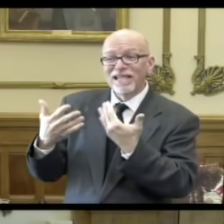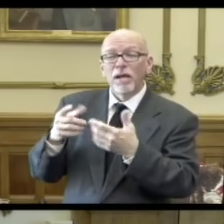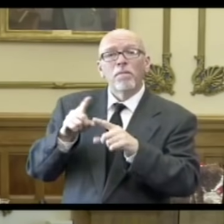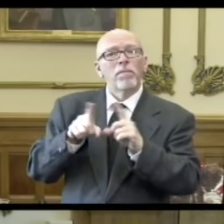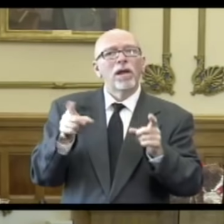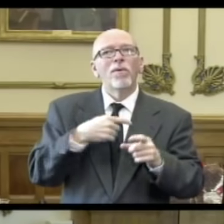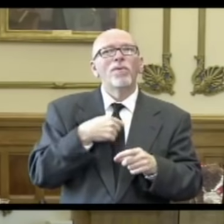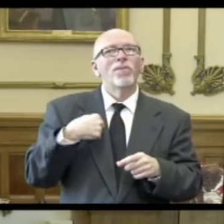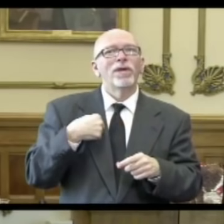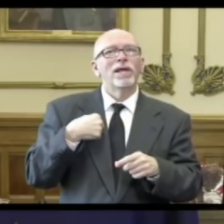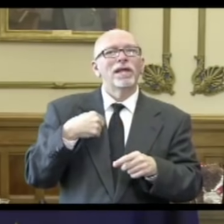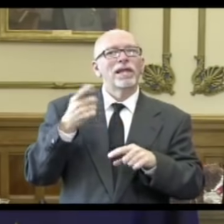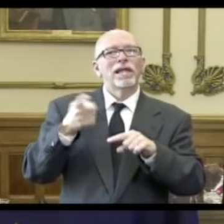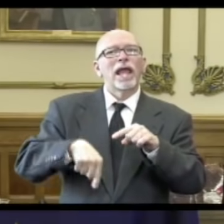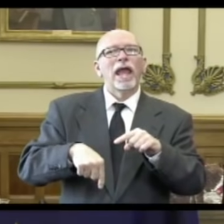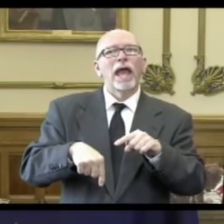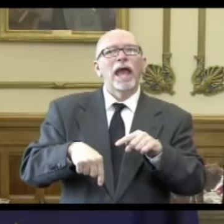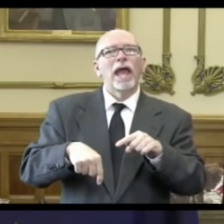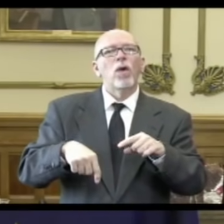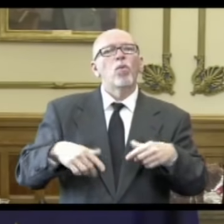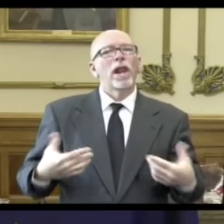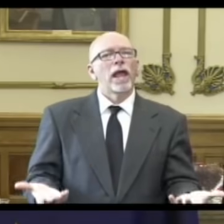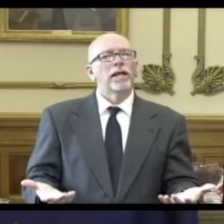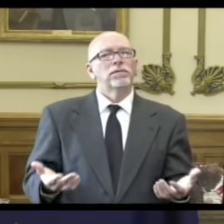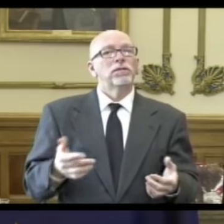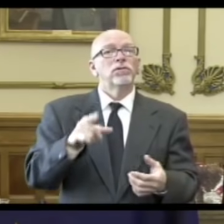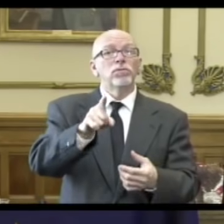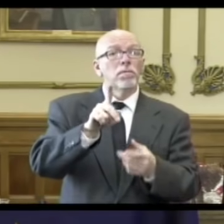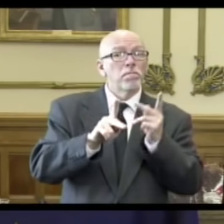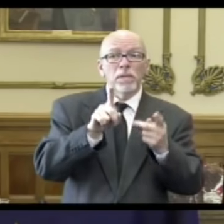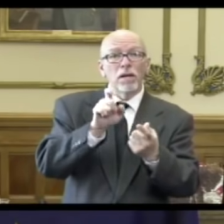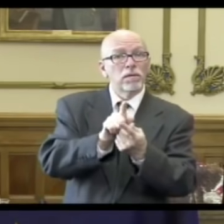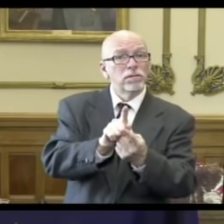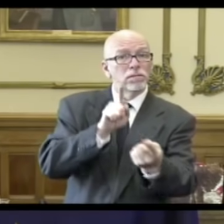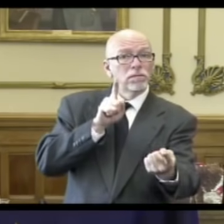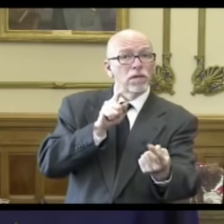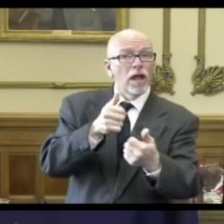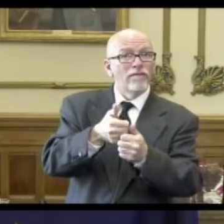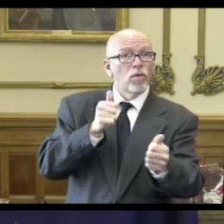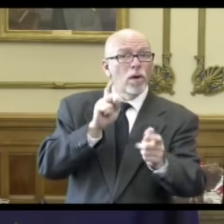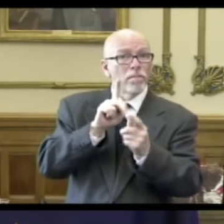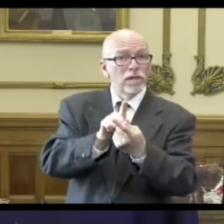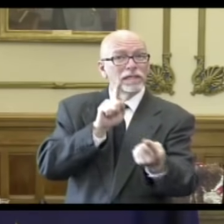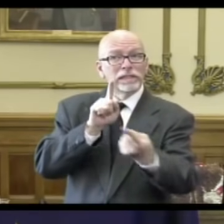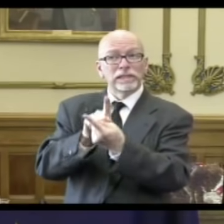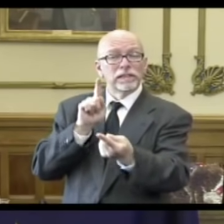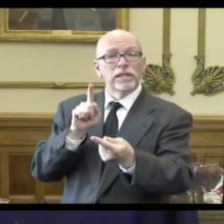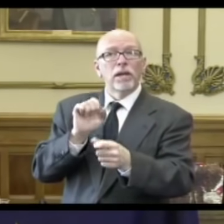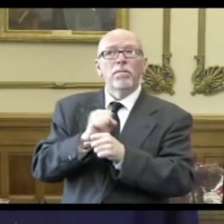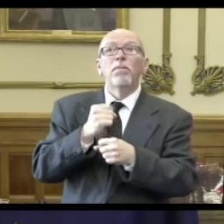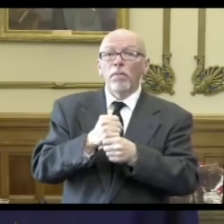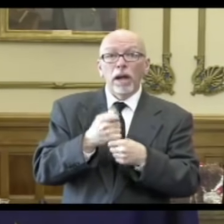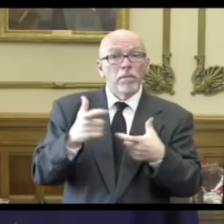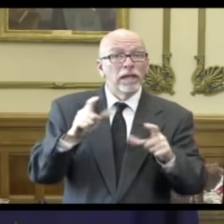THE STATE OF INDIANA. BUT MAKE NO MISTAKE ABOUT IT WE CAN DO ALL THAT WE CAN MAKE ALL THE INVESTMENTS THAT WE NEED TO